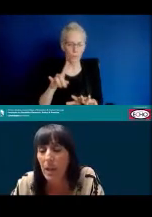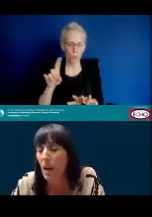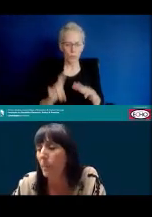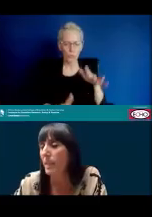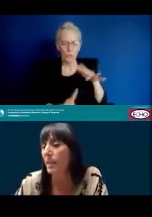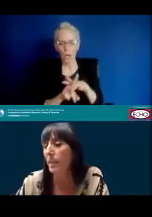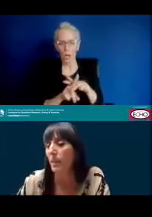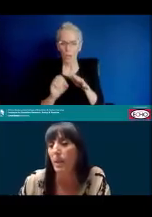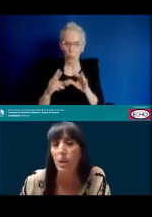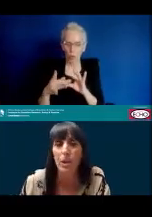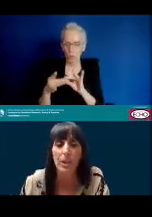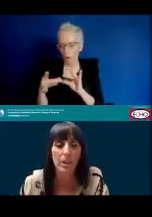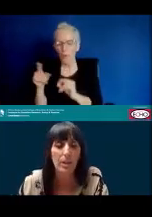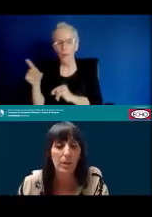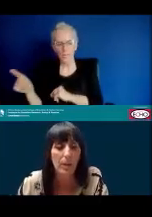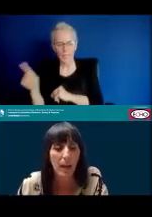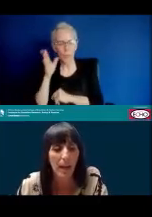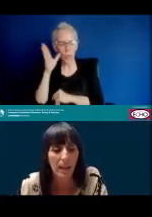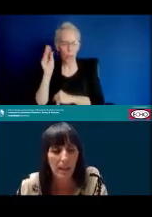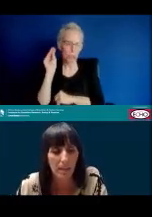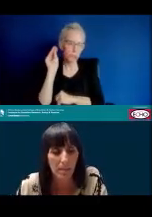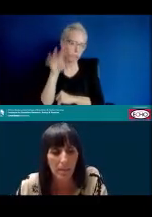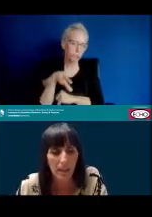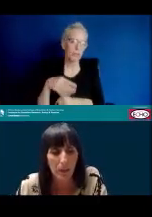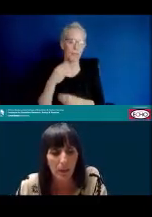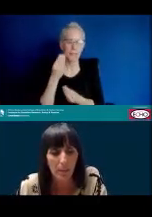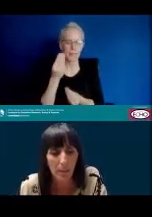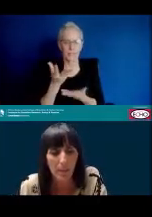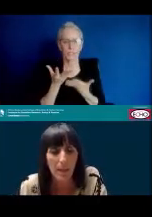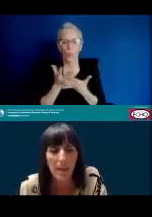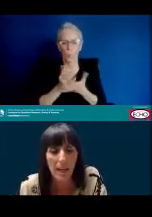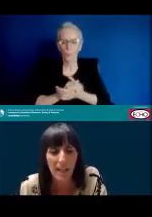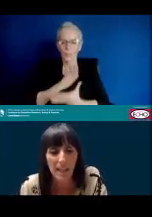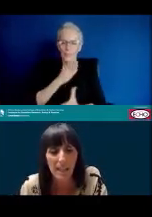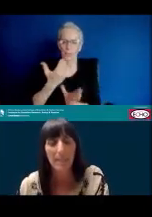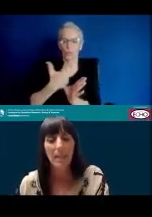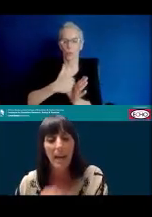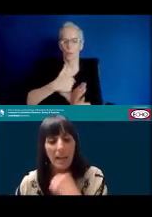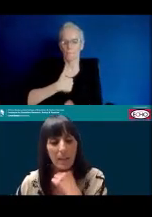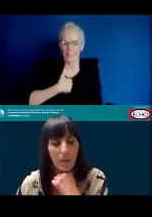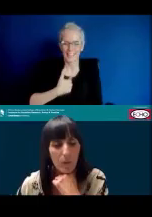comments, he'll be sure to interrupt me and ask those